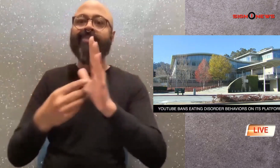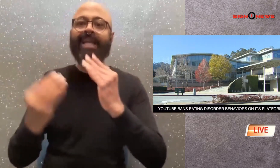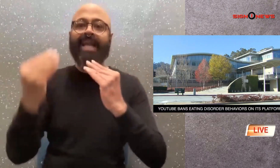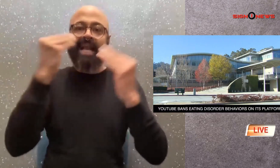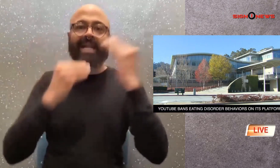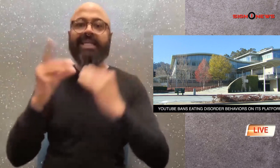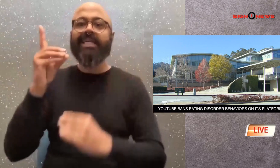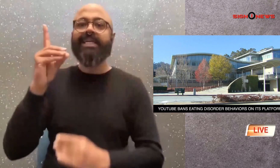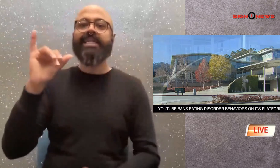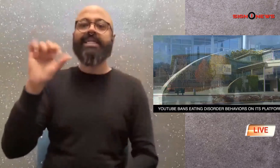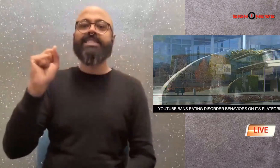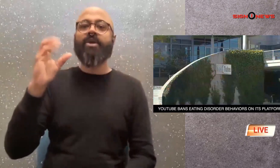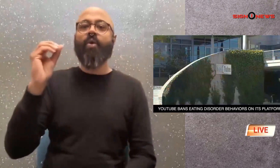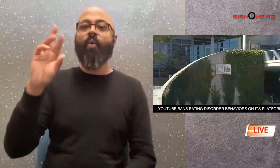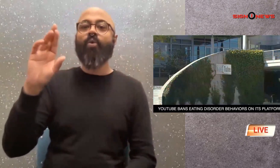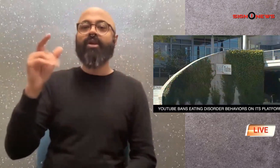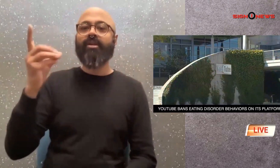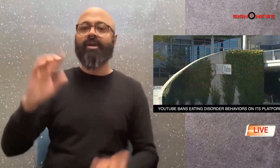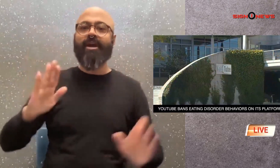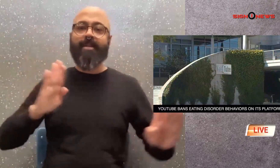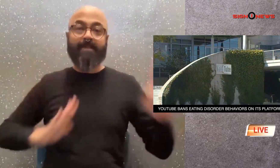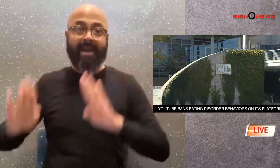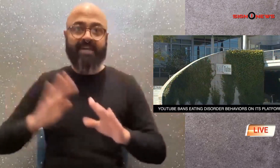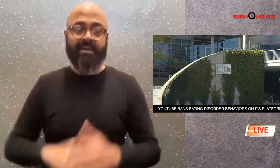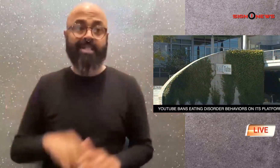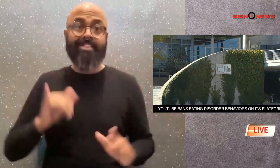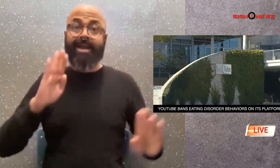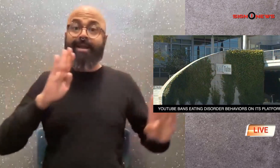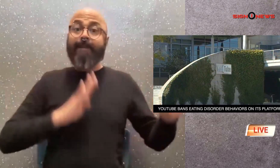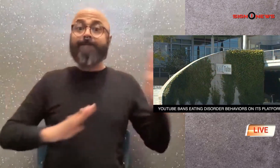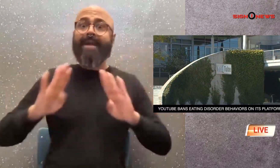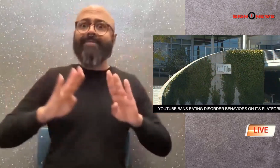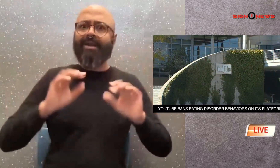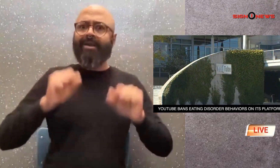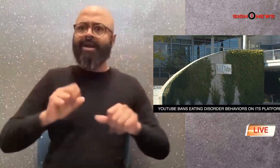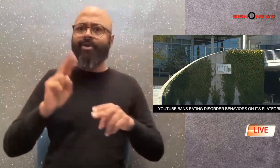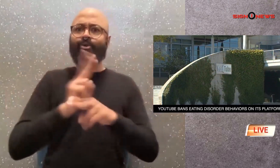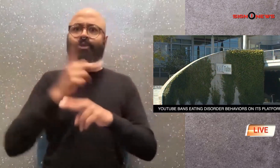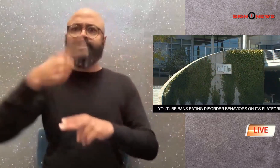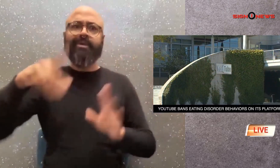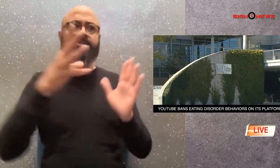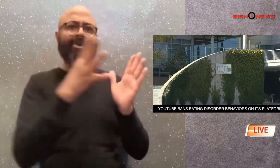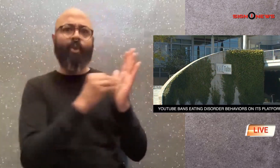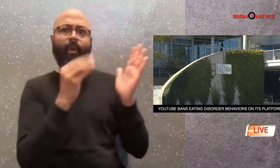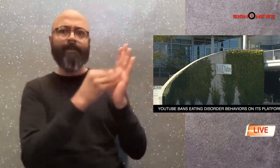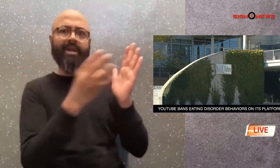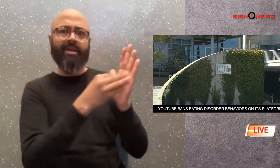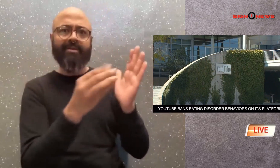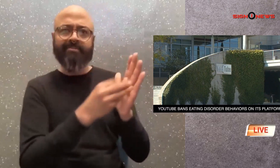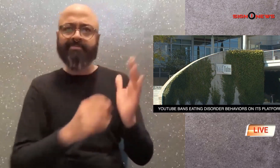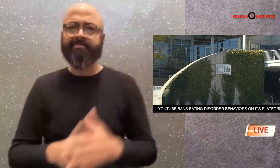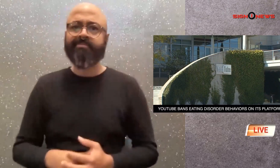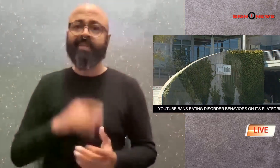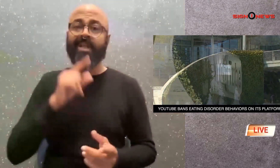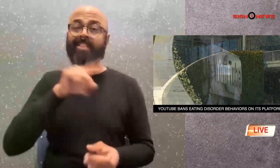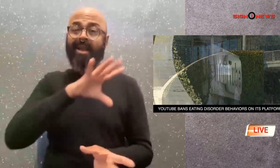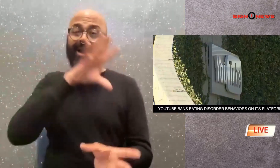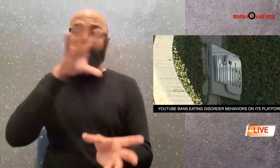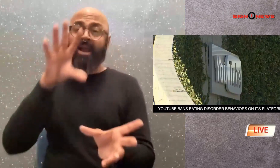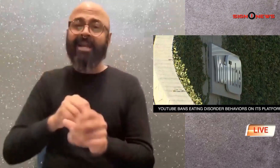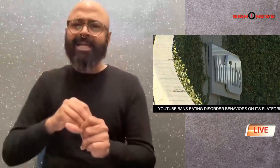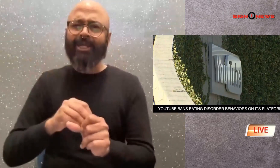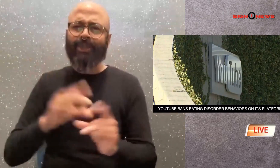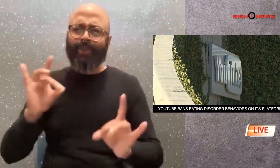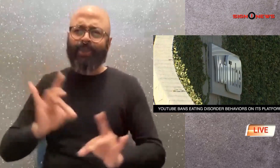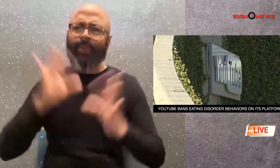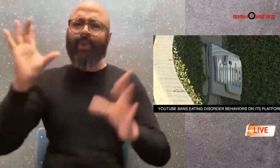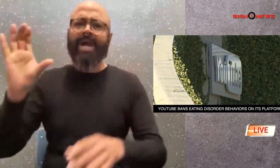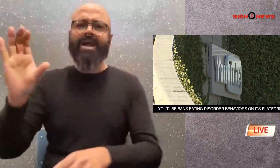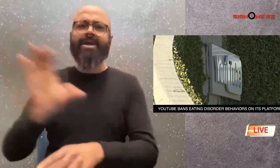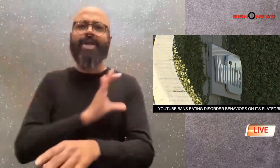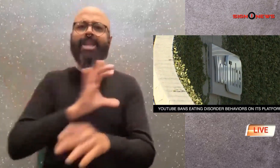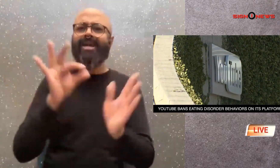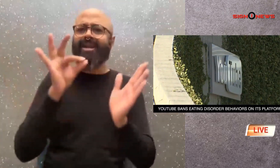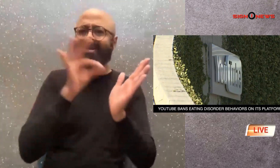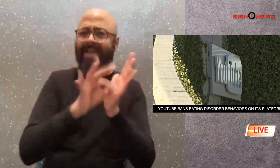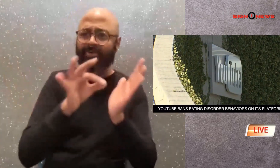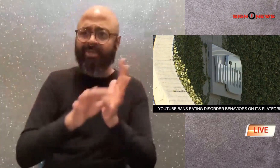content that features eating disorder behaviors behaviors that users could imitate that includes